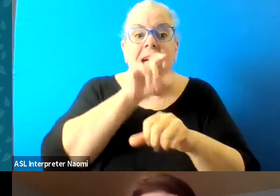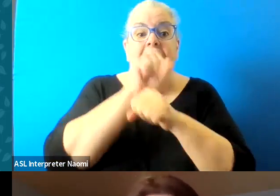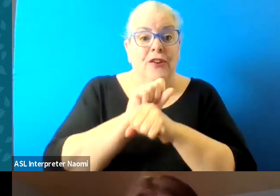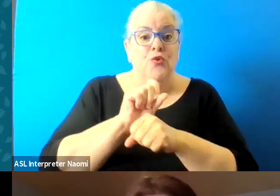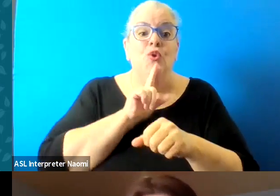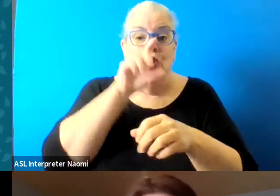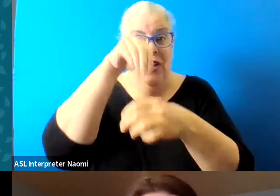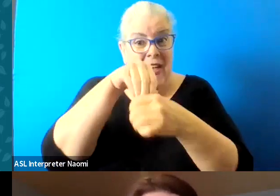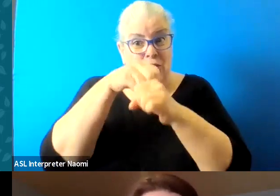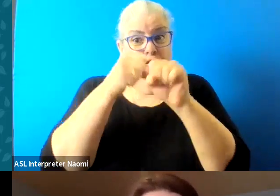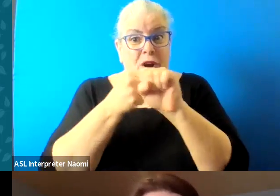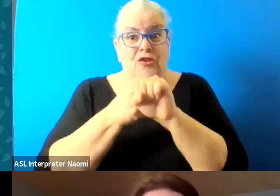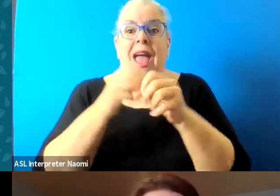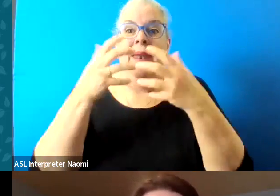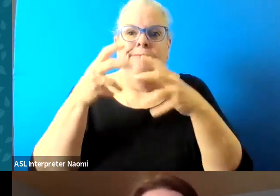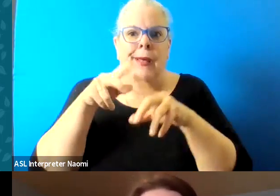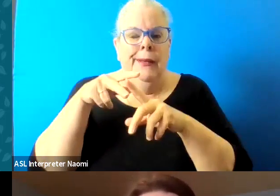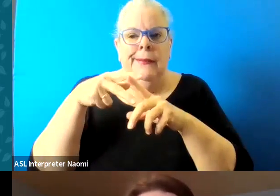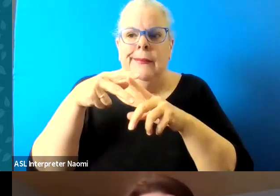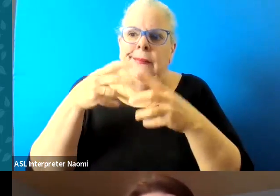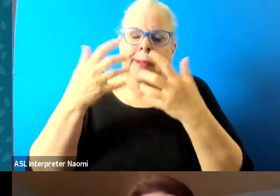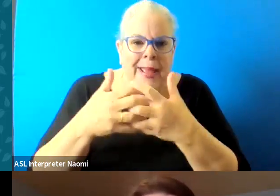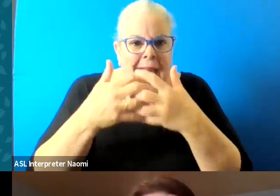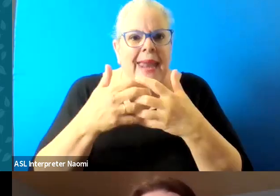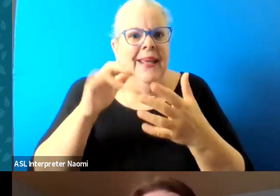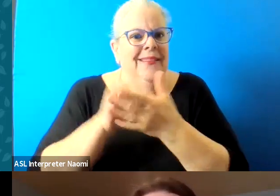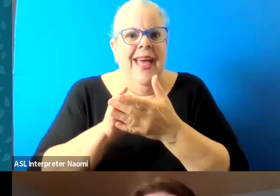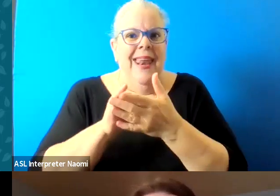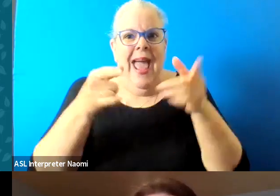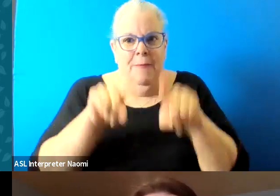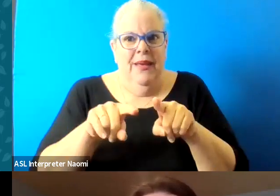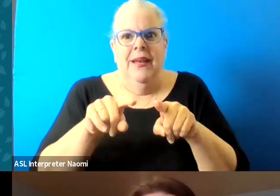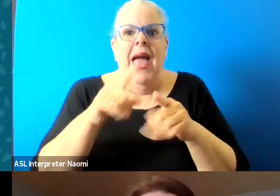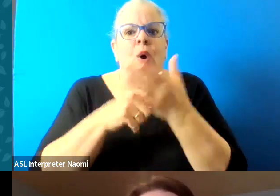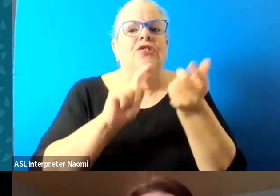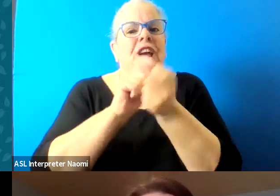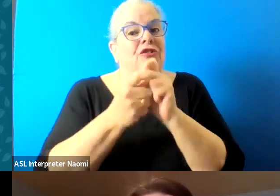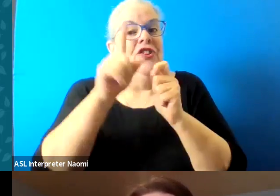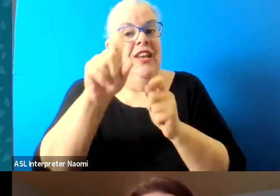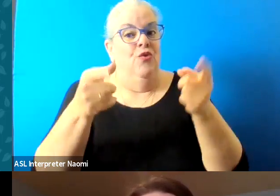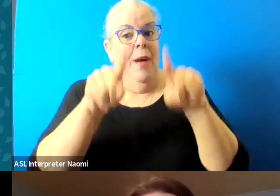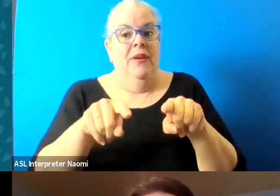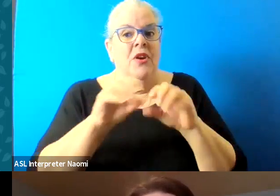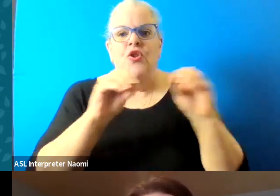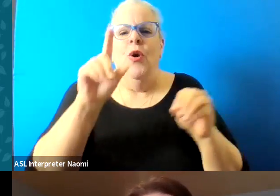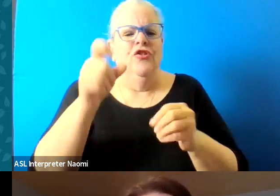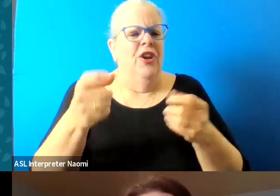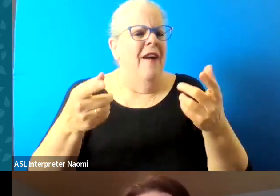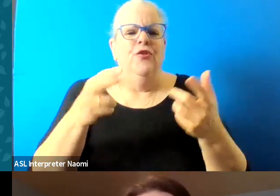and mechanics that are going on and what changes we need to make. So, you know, no one should have to risk their life crossing Powers